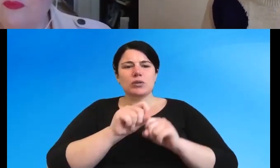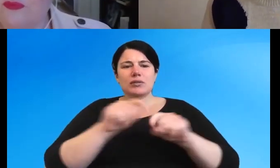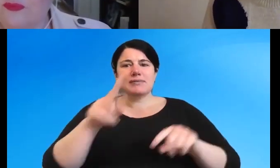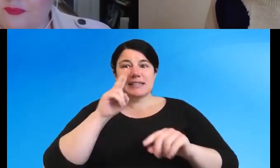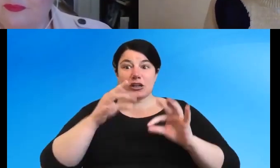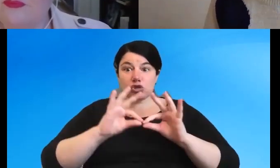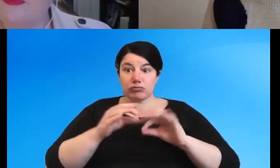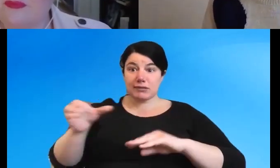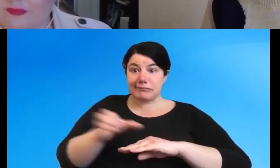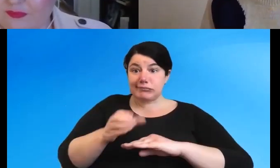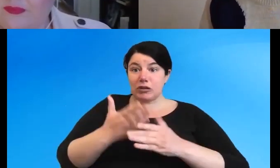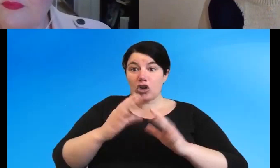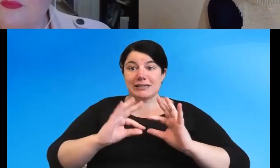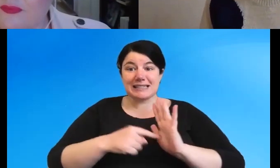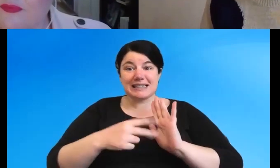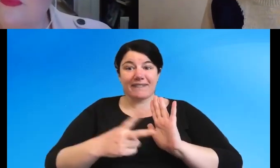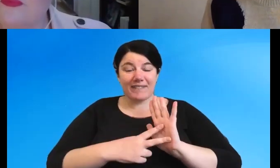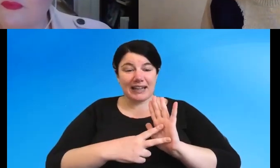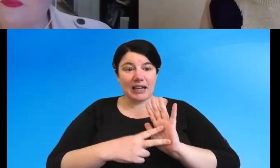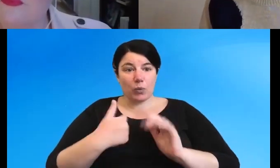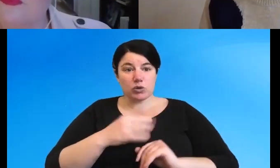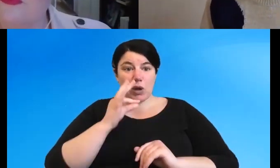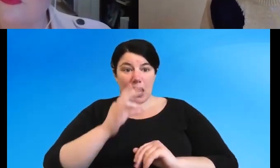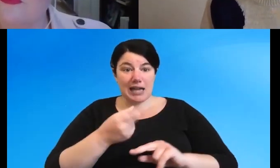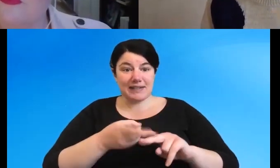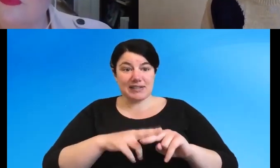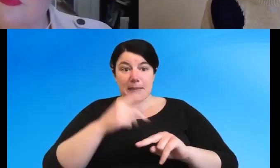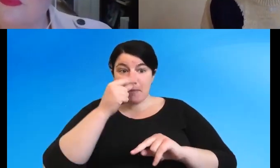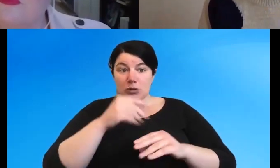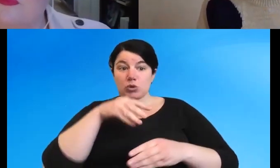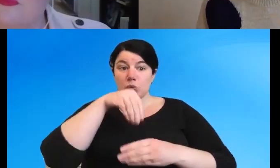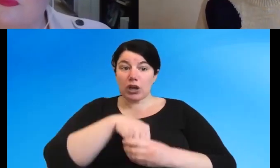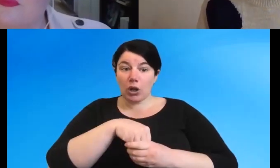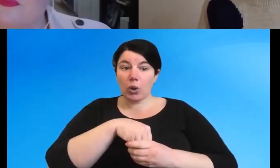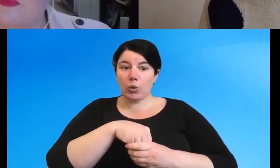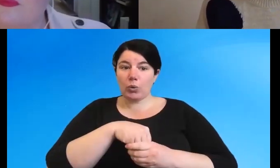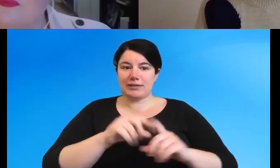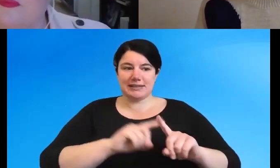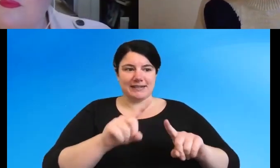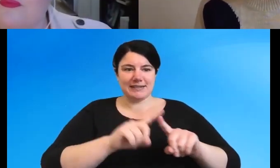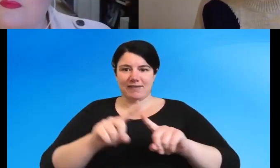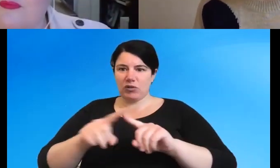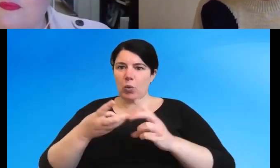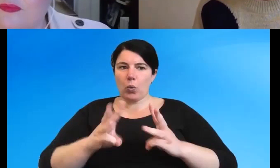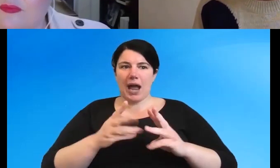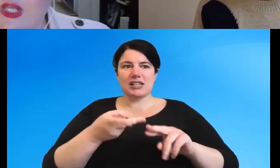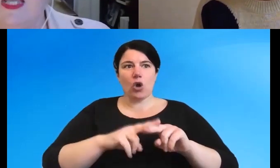TV, is it possible to include the mode of communication into all aspects of that?